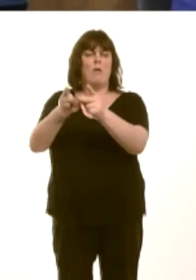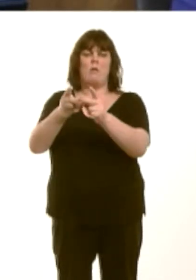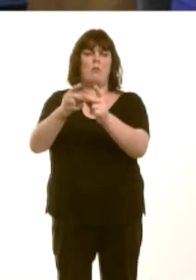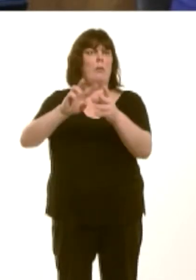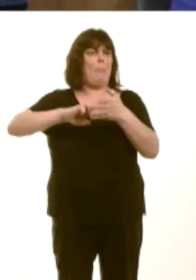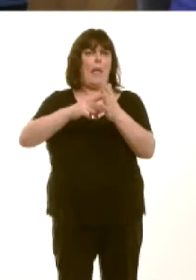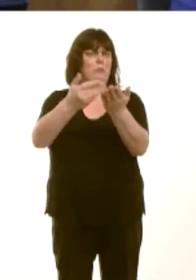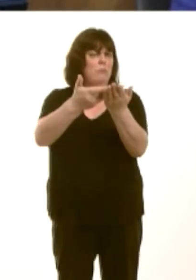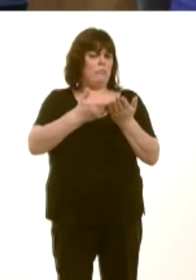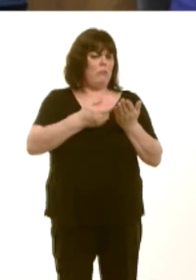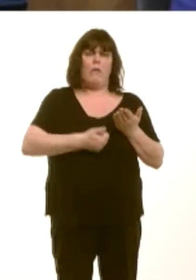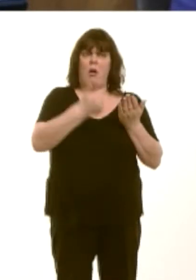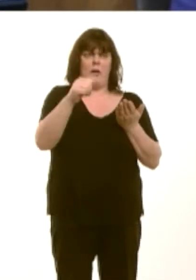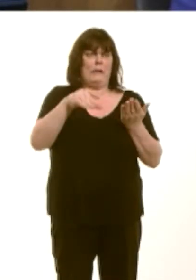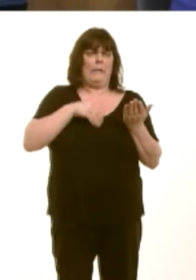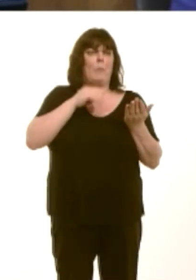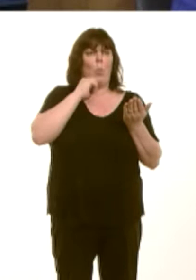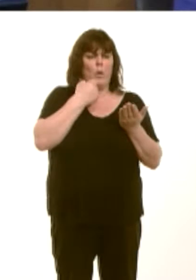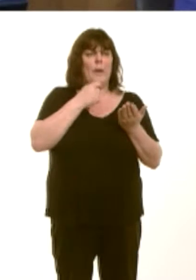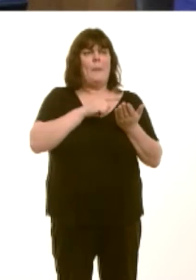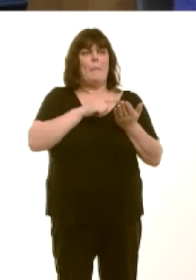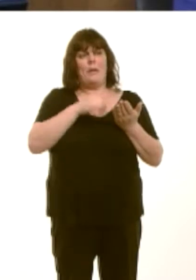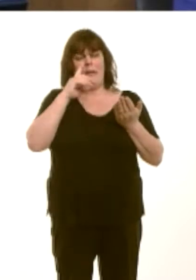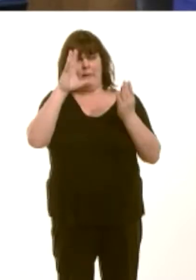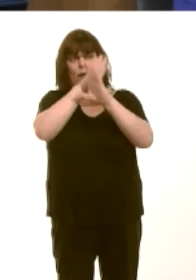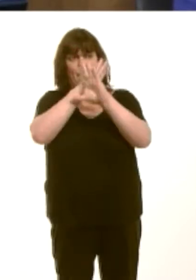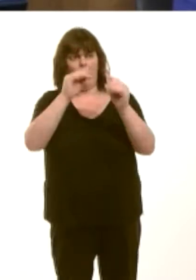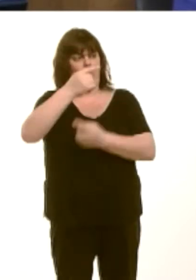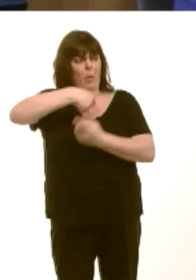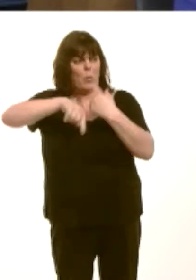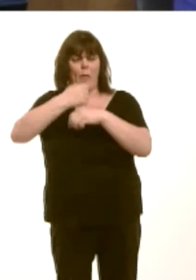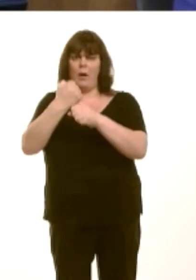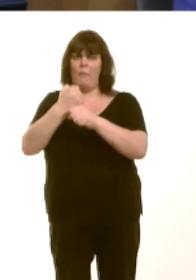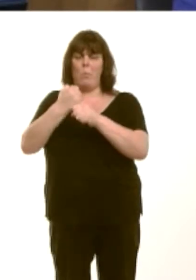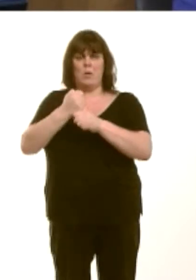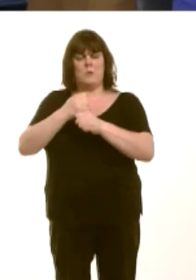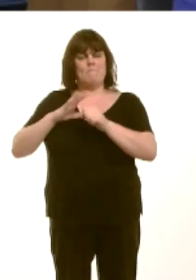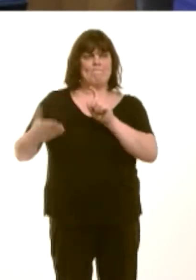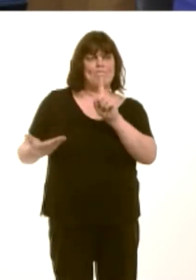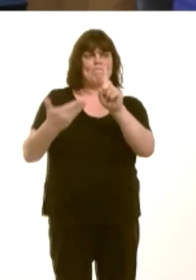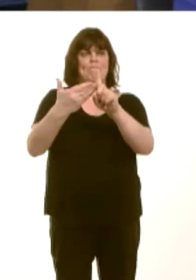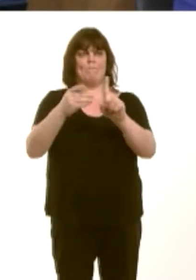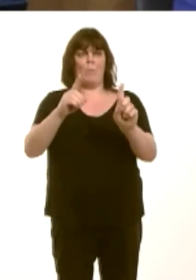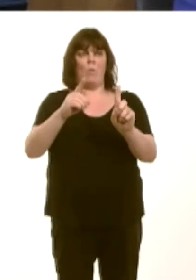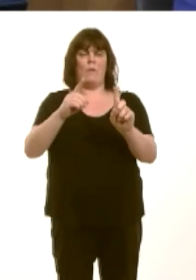May I say to Members also that we, as a Government, will ensure that we keep a very close eye